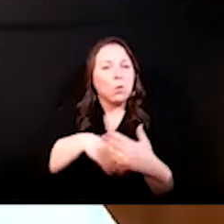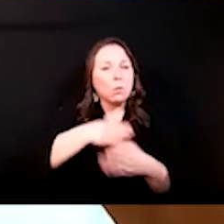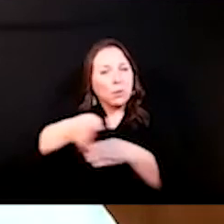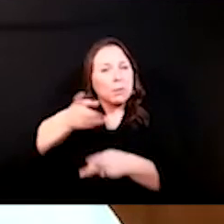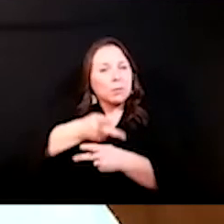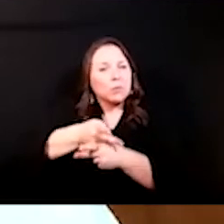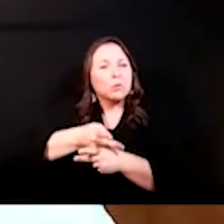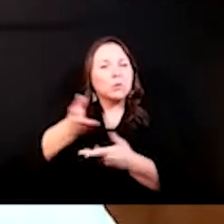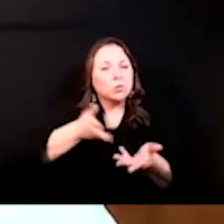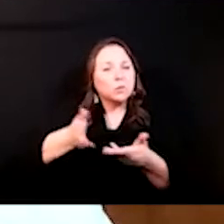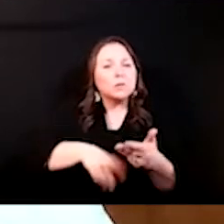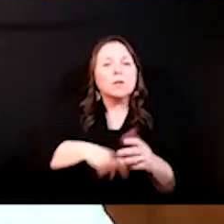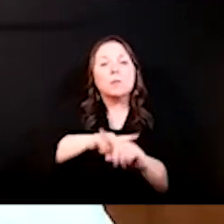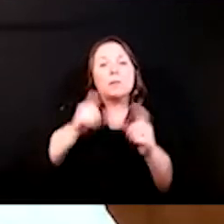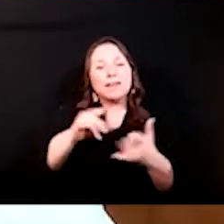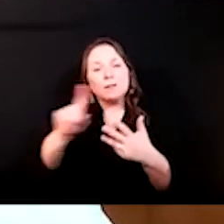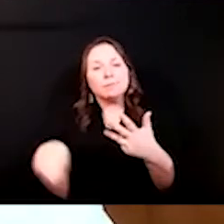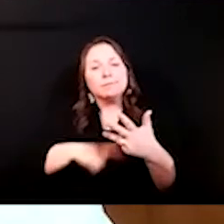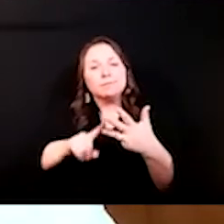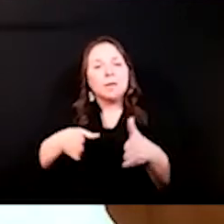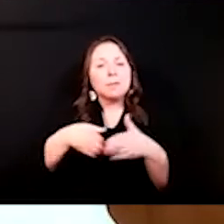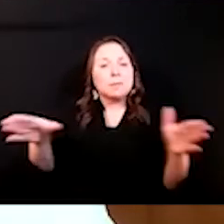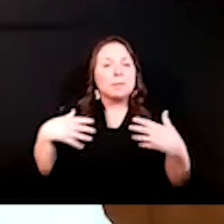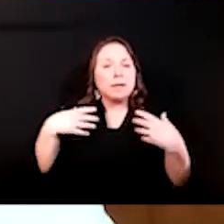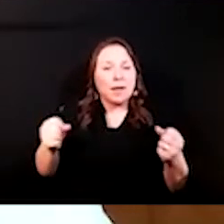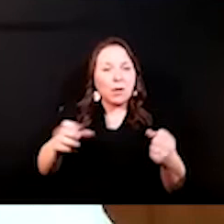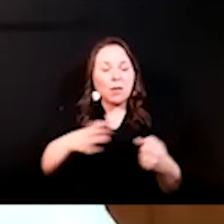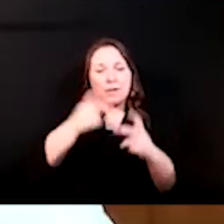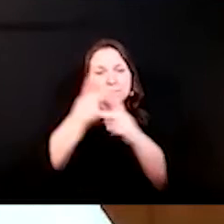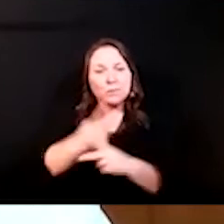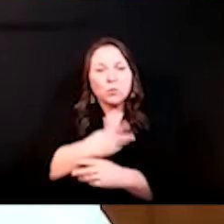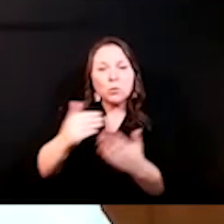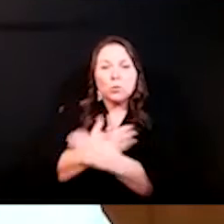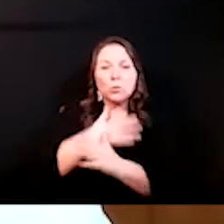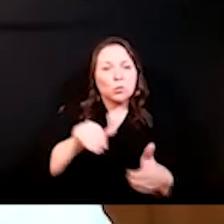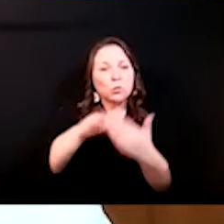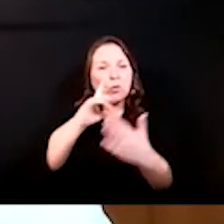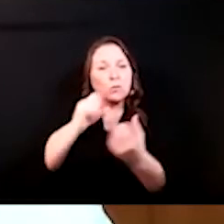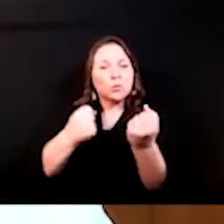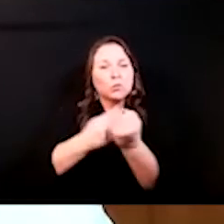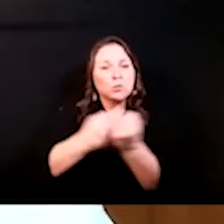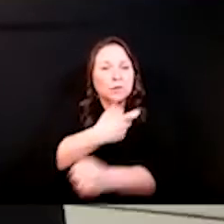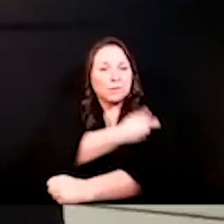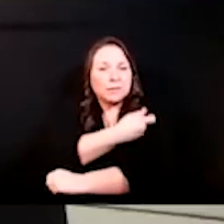CONTINUITY OF SERVICES BUT THEN WE'RE ALSO NOW ADDING A PUBLIC HEALTH CAMPAIGN AND EXPLORING NEW WAYS TO SUPPORT